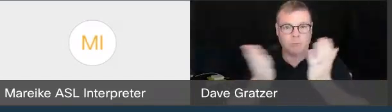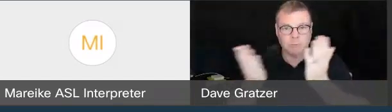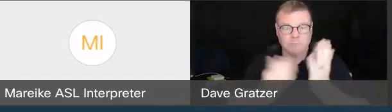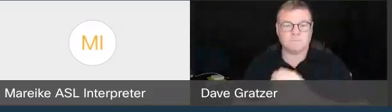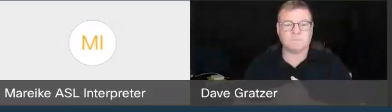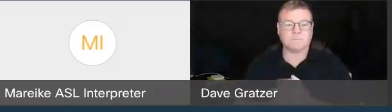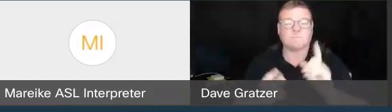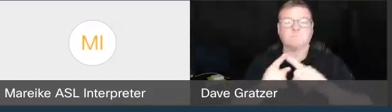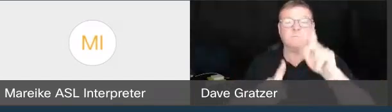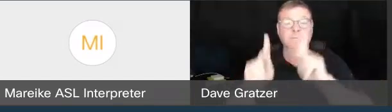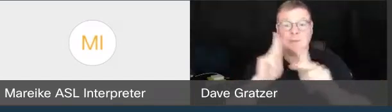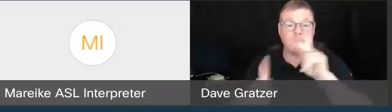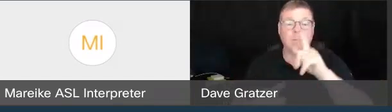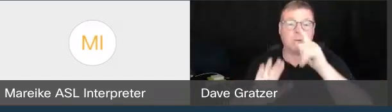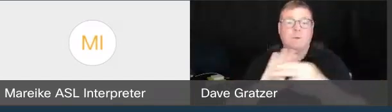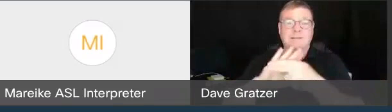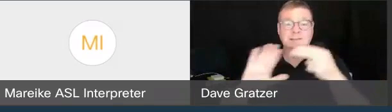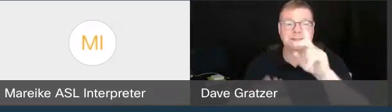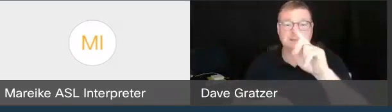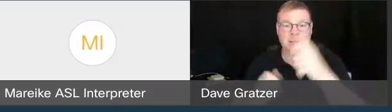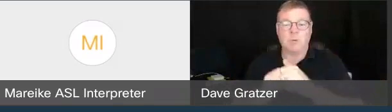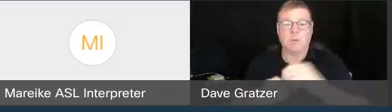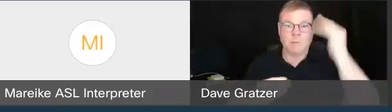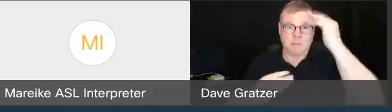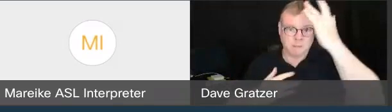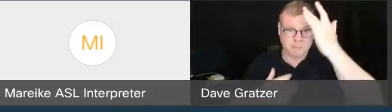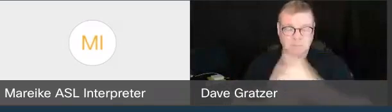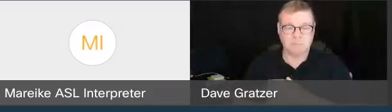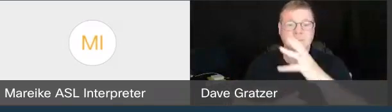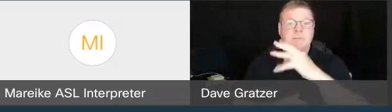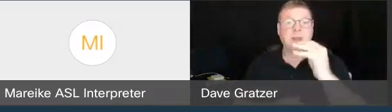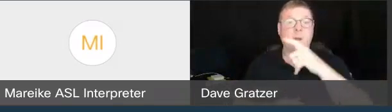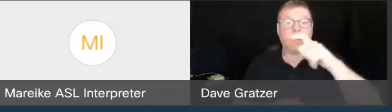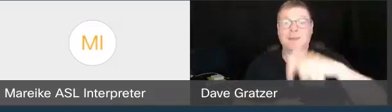to individuals who are diagnosed with a serious mental illness and whose needs have not been well